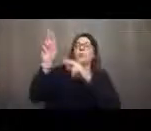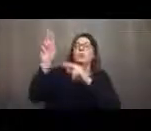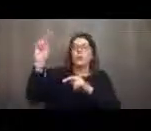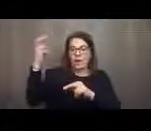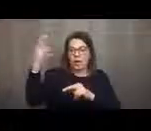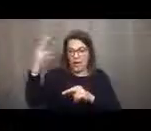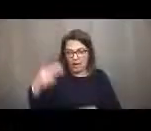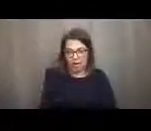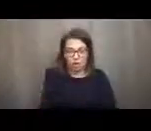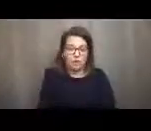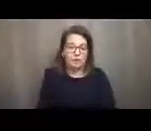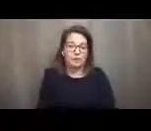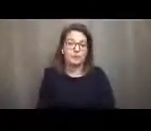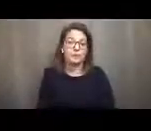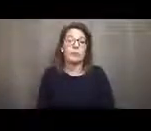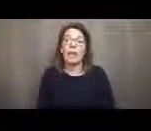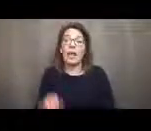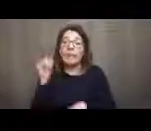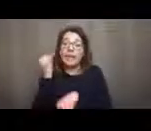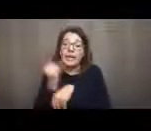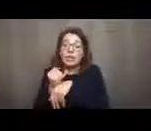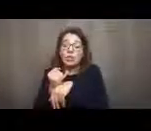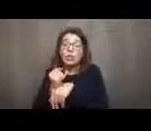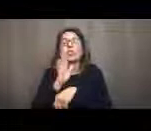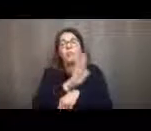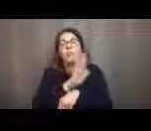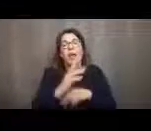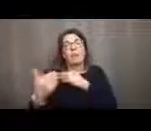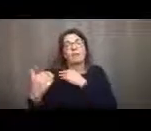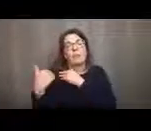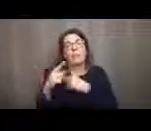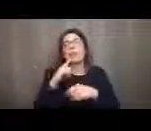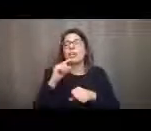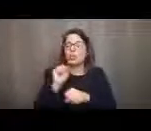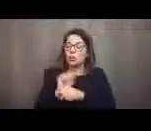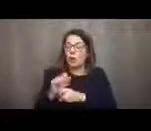It's the Institution's responsibility to ensure that Subrecipient Investigators